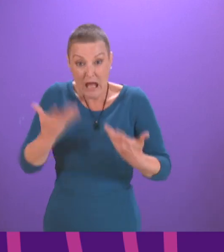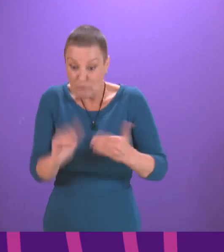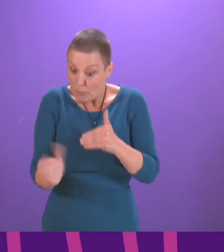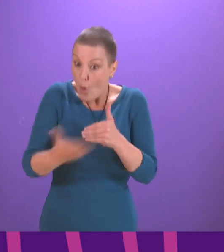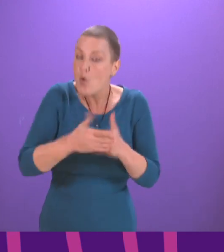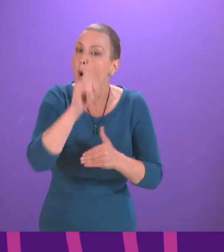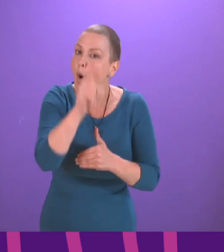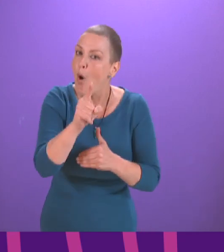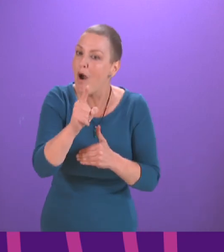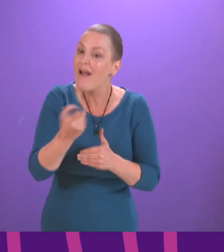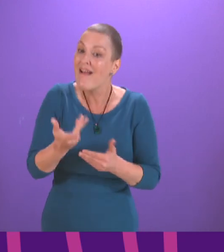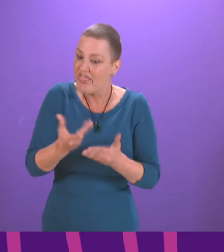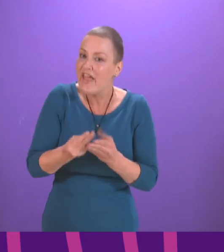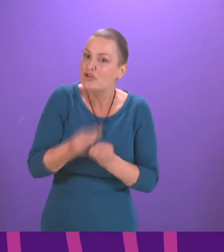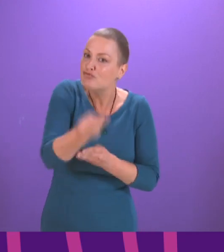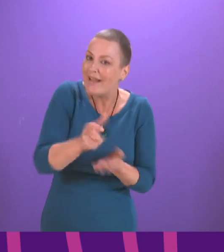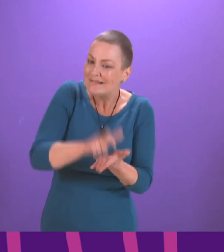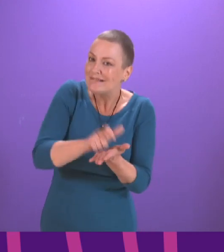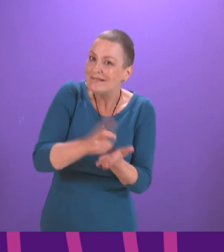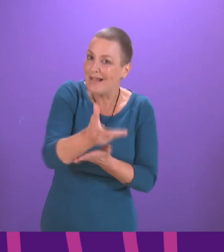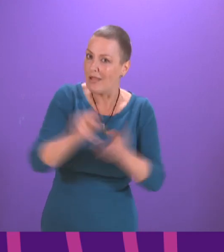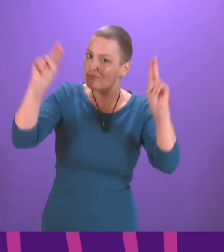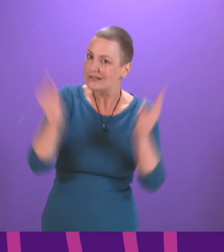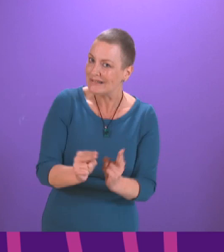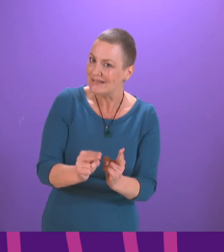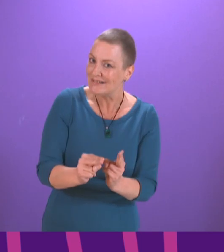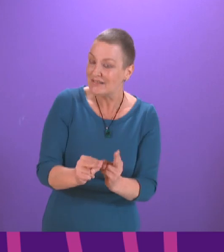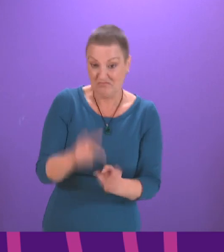their trading restricted in a primary sense, but the supply chain as well. Therefore, it